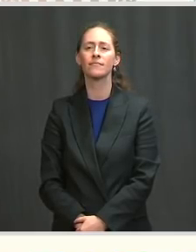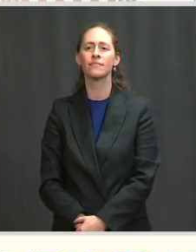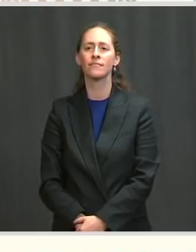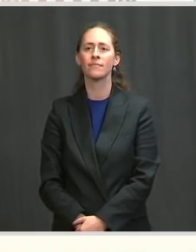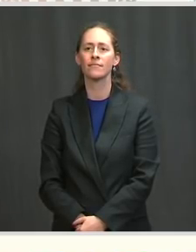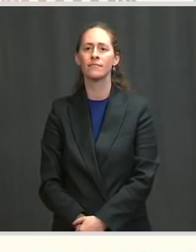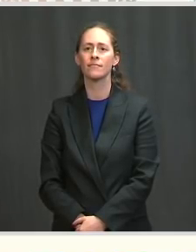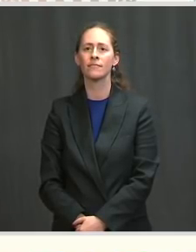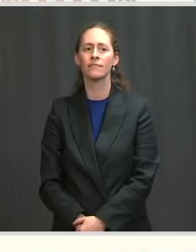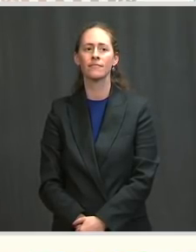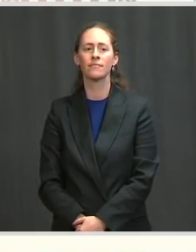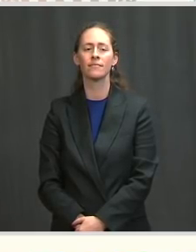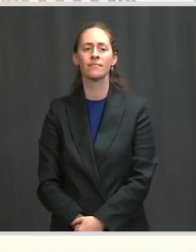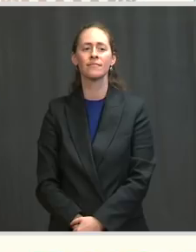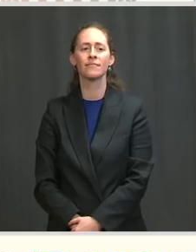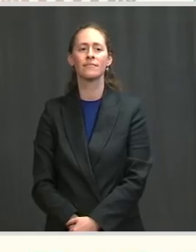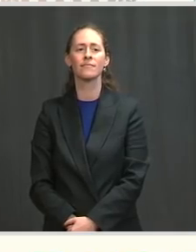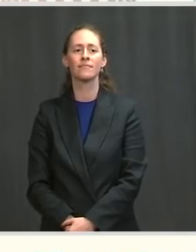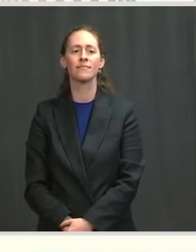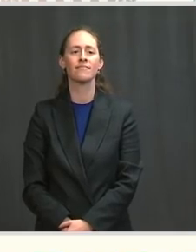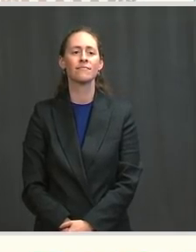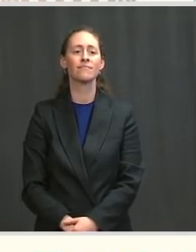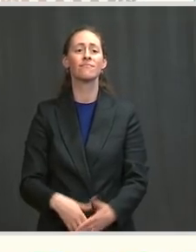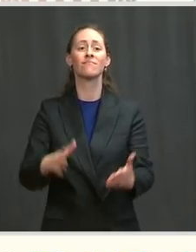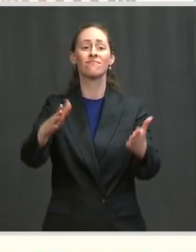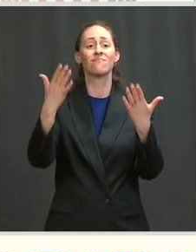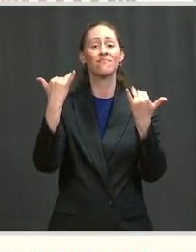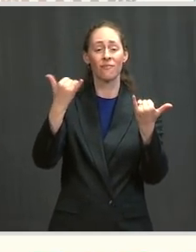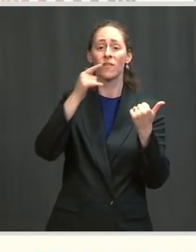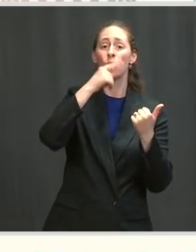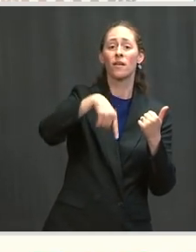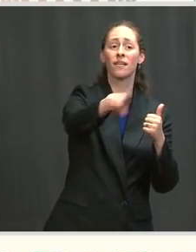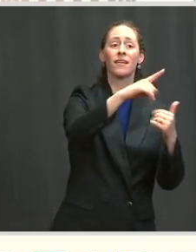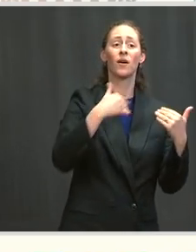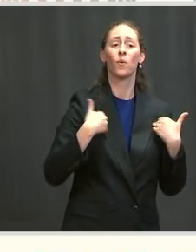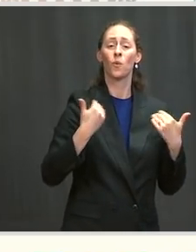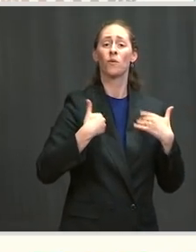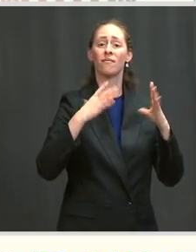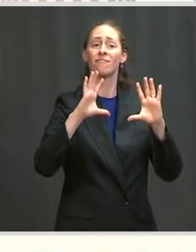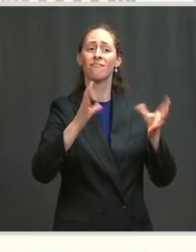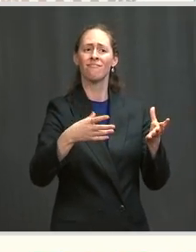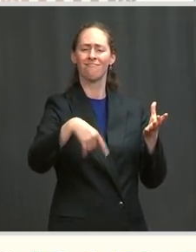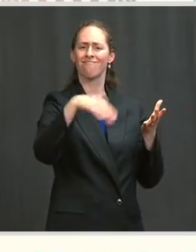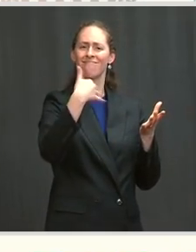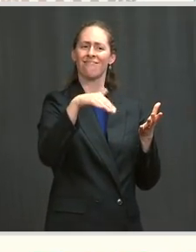So with that, speaking of our amazing youth, I have the privilege of introducing to you an extraordinary young man,